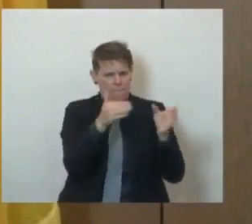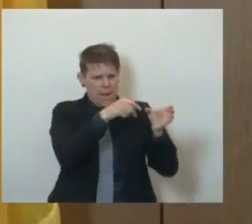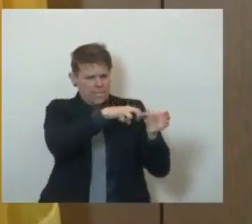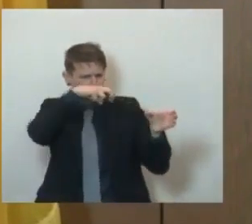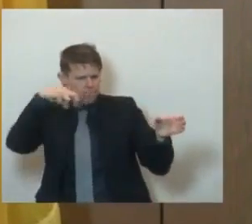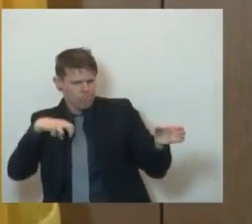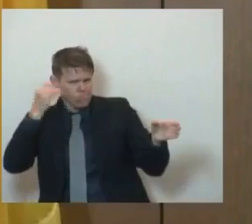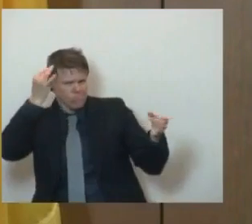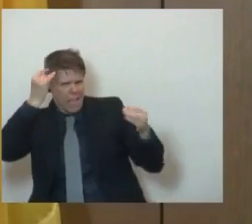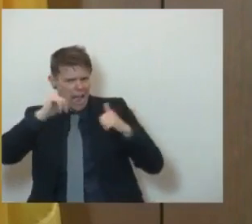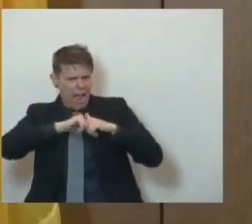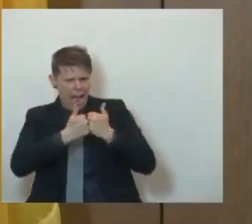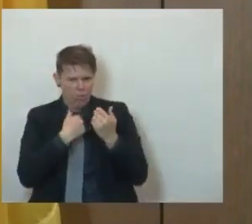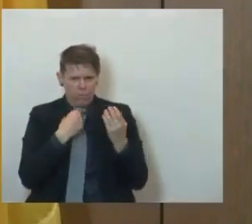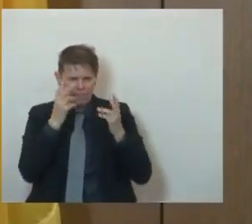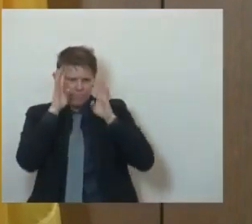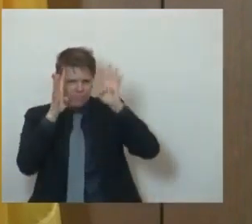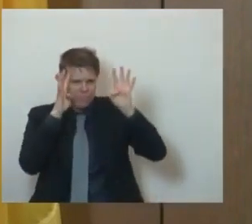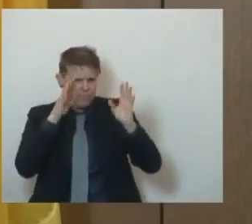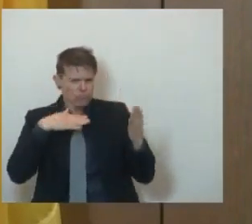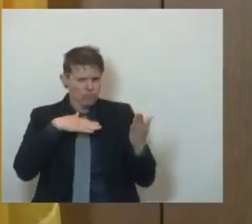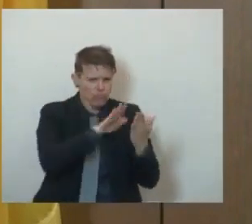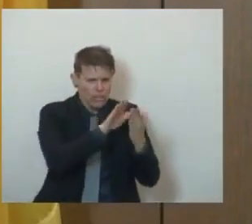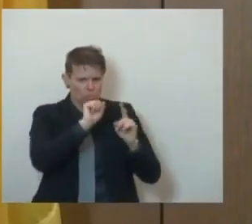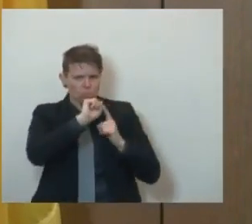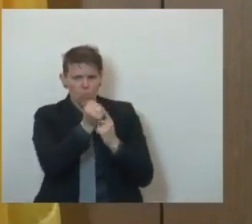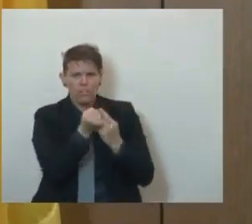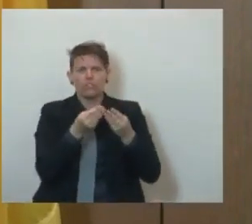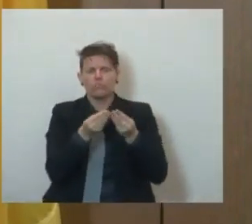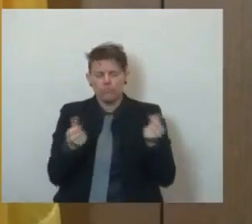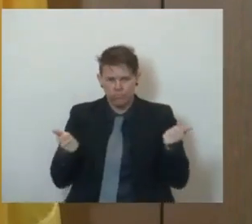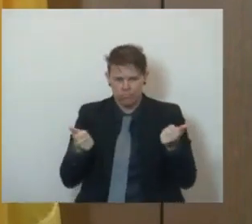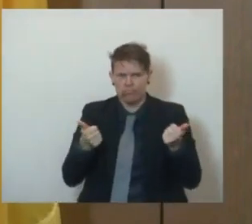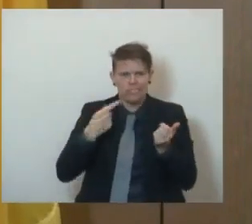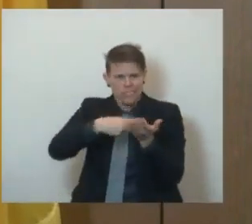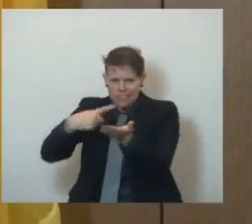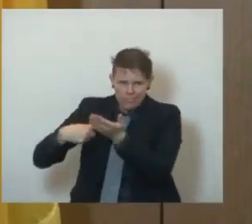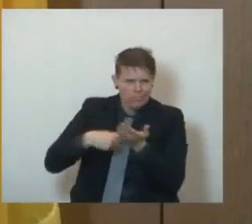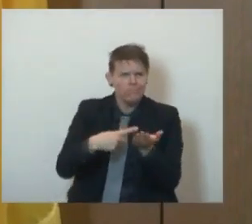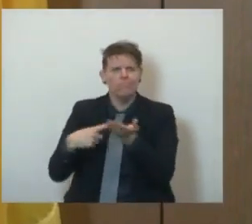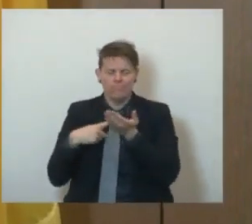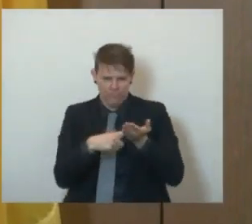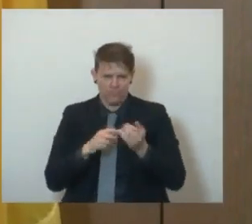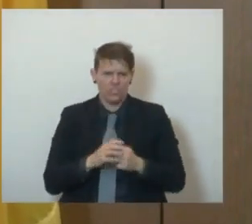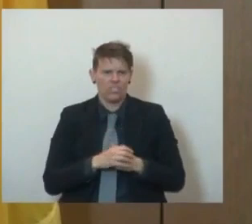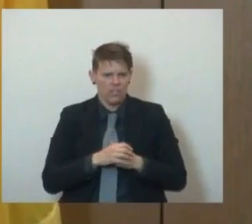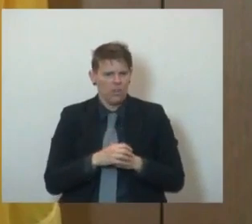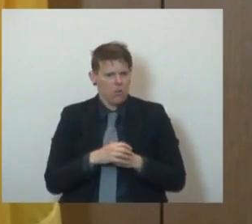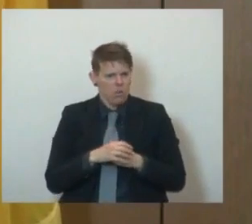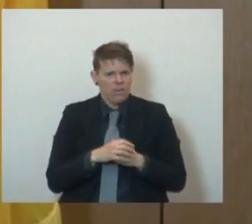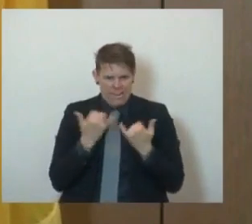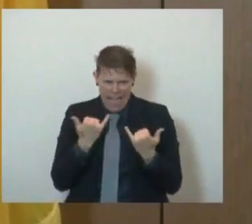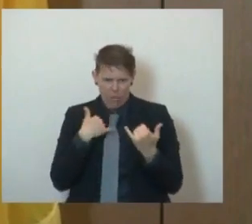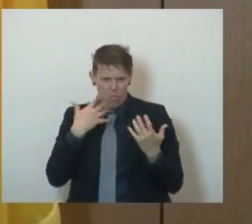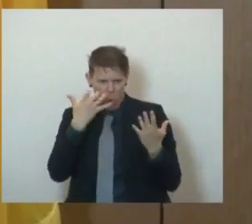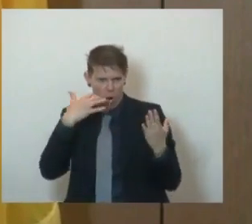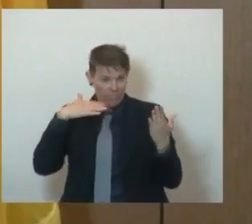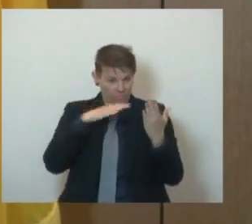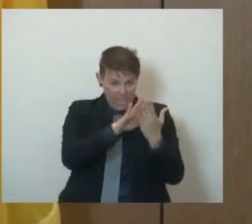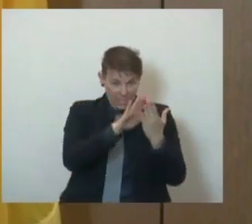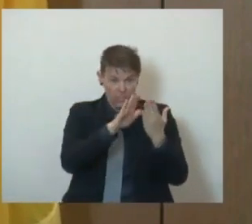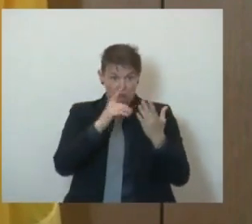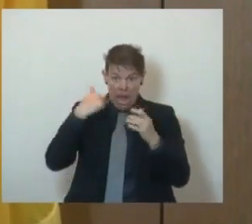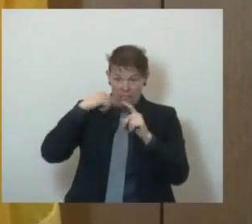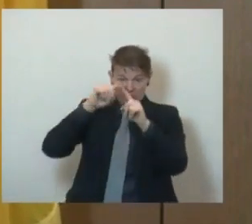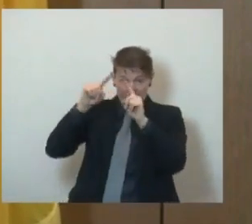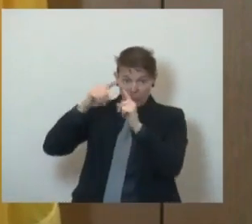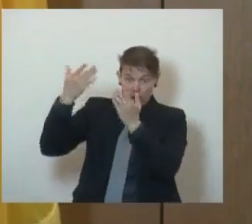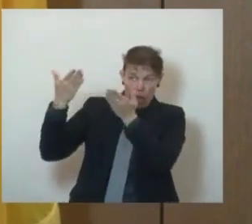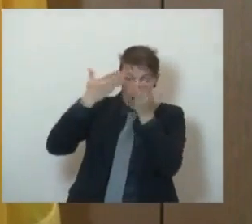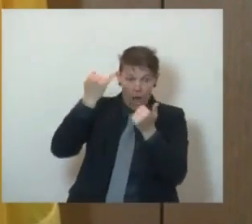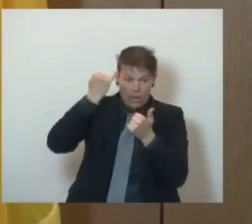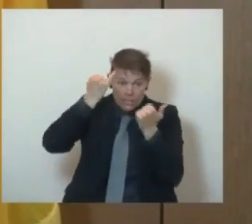OUR EXPECTATION IS FULL PARTNERS IS TO THINK OUT OF THE BOX TO REMOVE ANY OF THOSE GOVERNMENT BUREAUCRATIC RESTRICIONS THAT HAVE PREVENTED US.